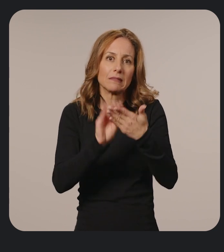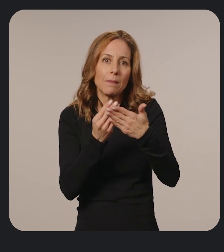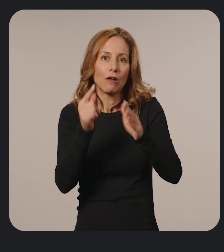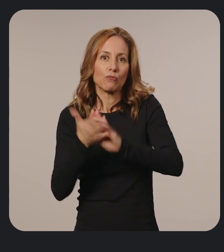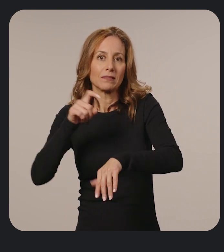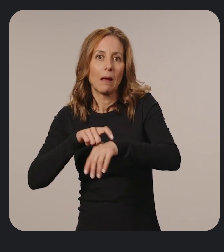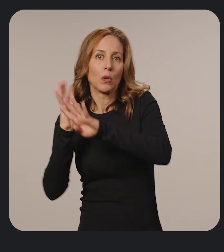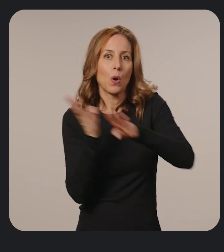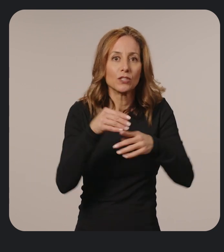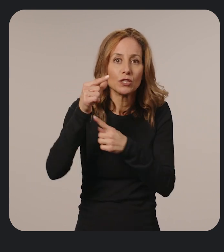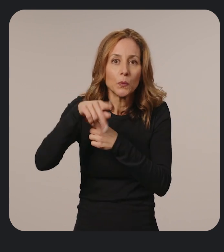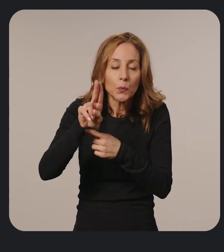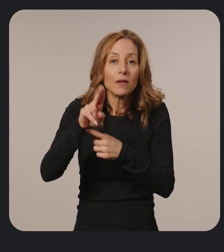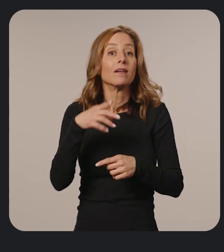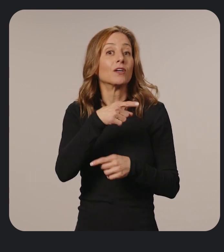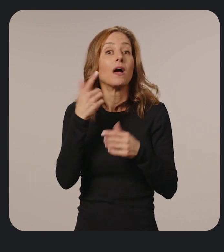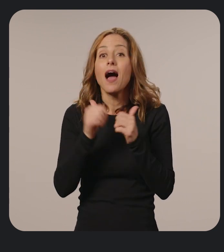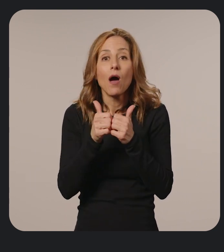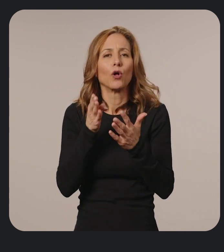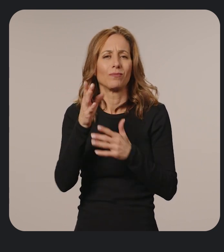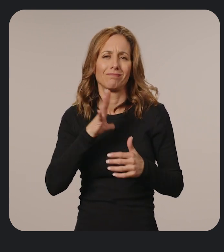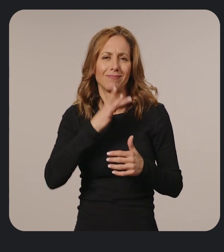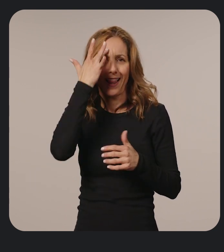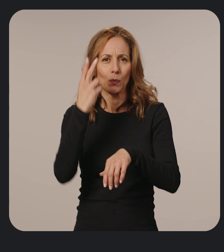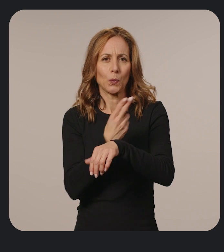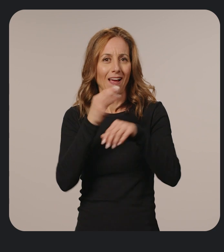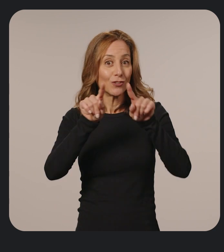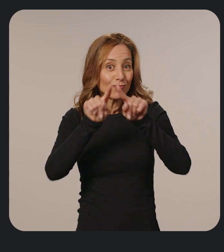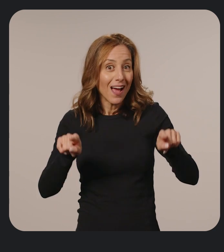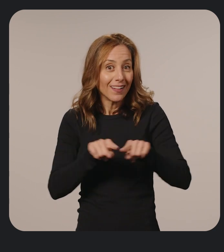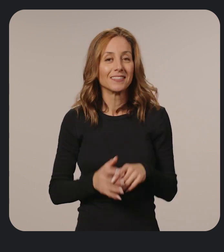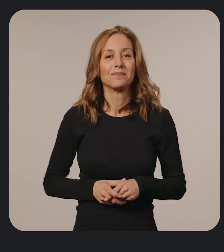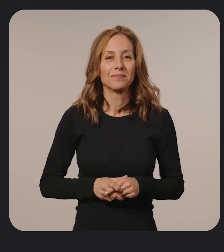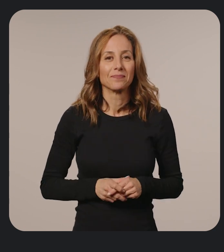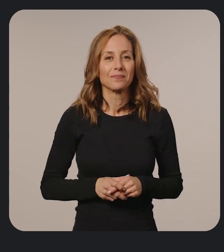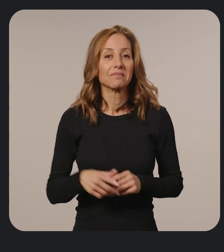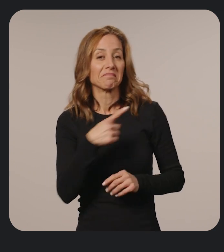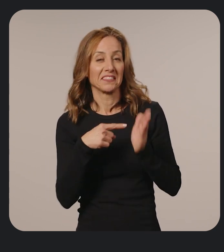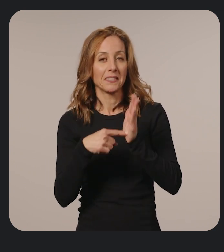that must be compiled at runtime and loaded into the GPU, and it does so through the clever use of triangles.